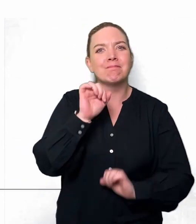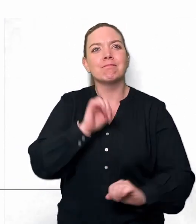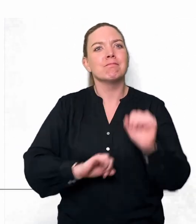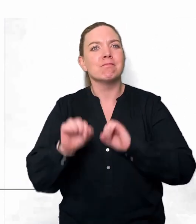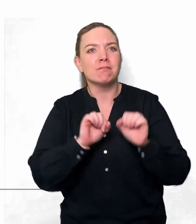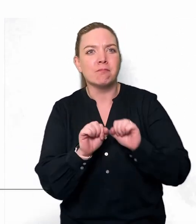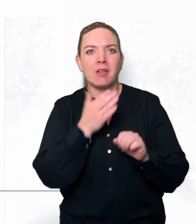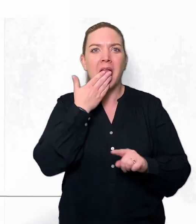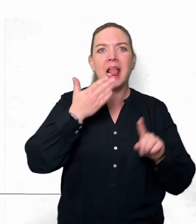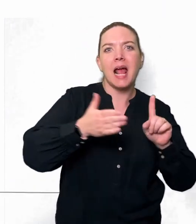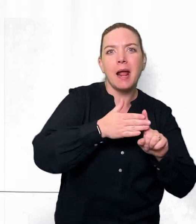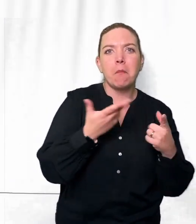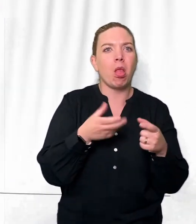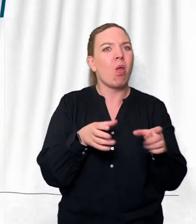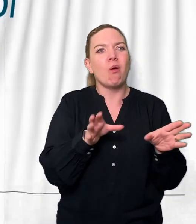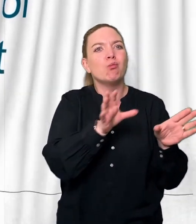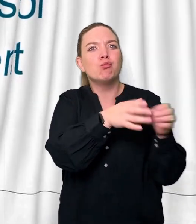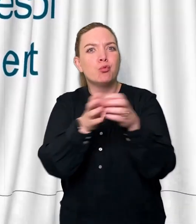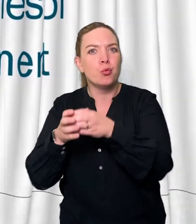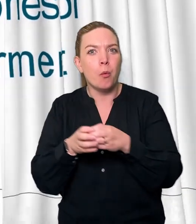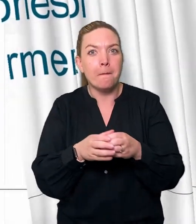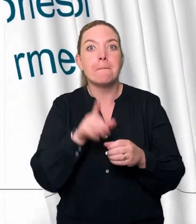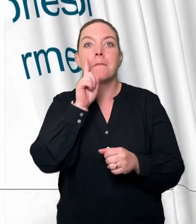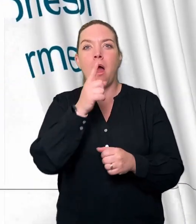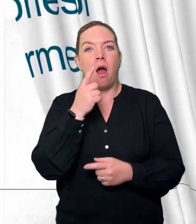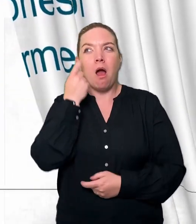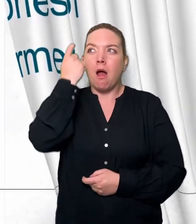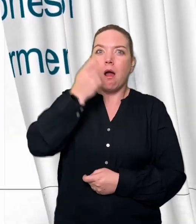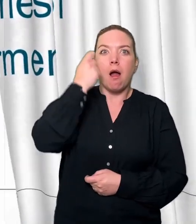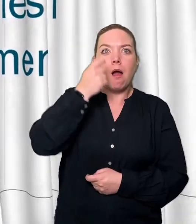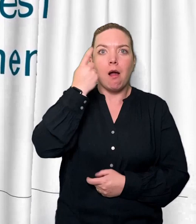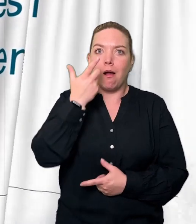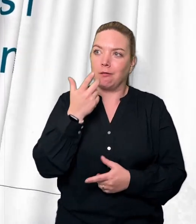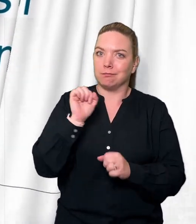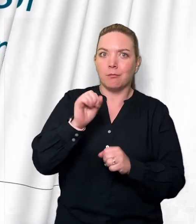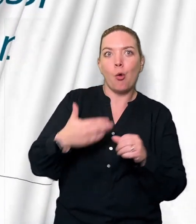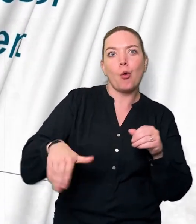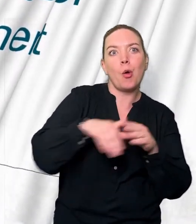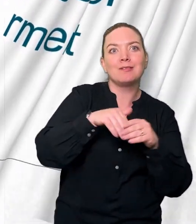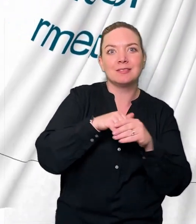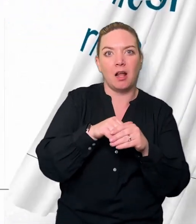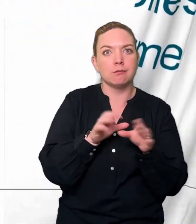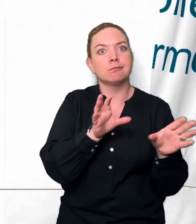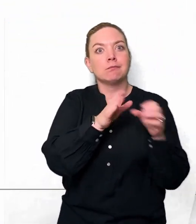and how people interact with digital platforms, grouping impairment types into categories can be helpful.